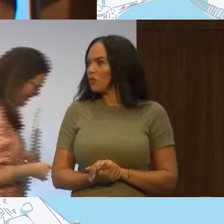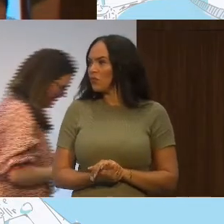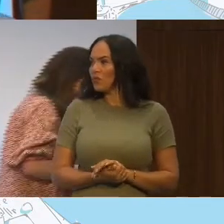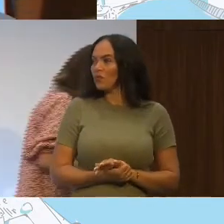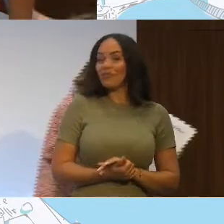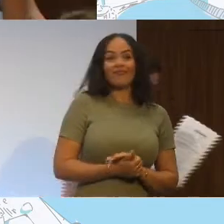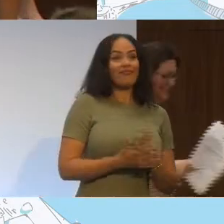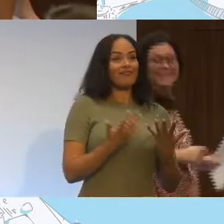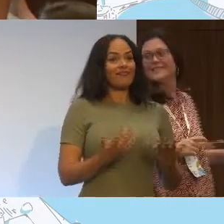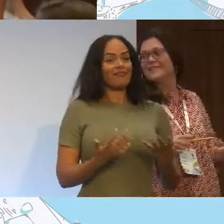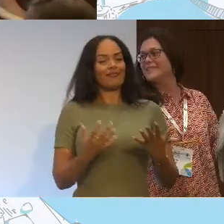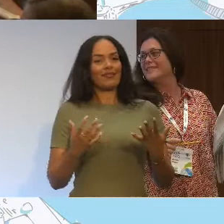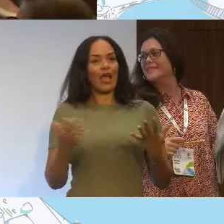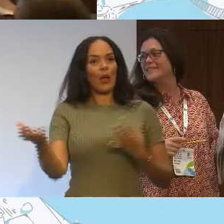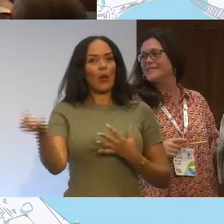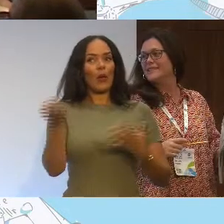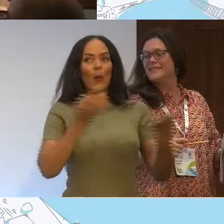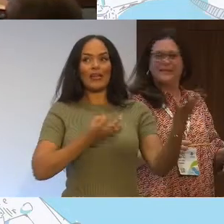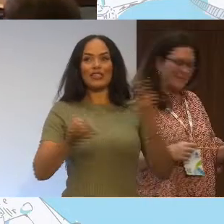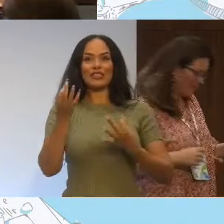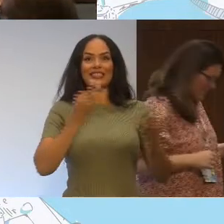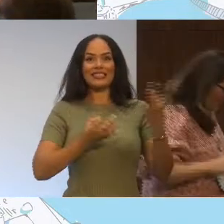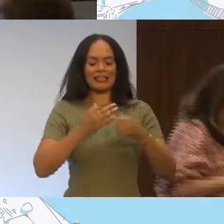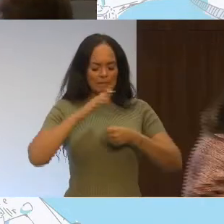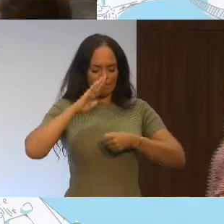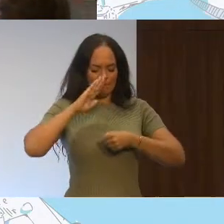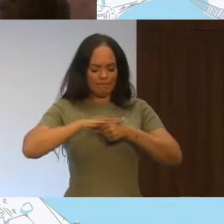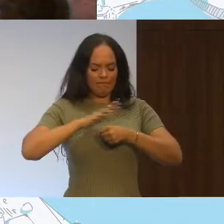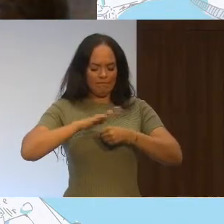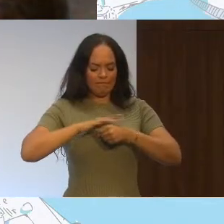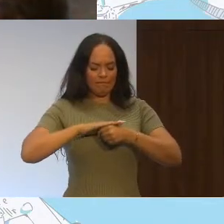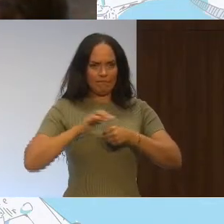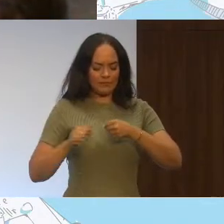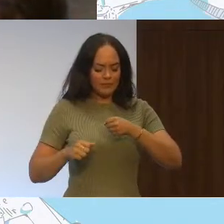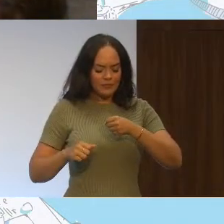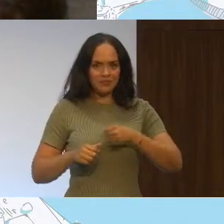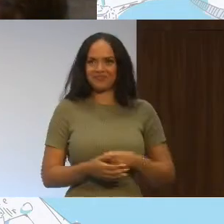The microphone. Oh, it's working. Right. So I've got some of the hurt. Sorry. Hello, everyone.